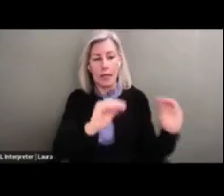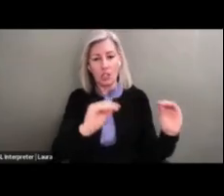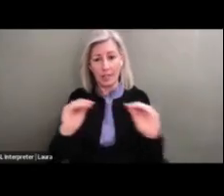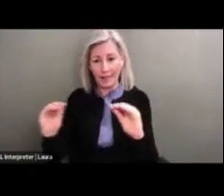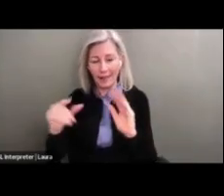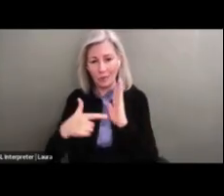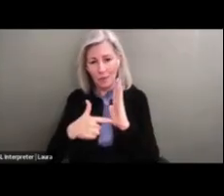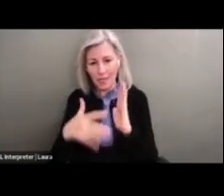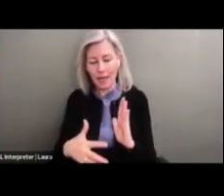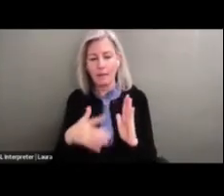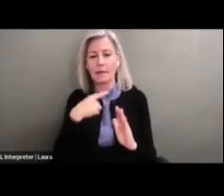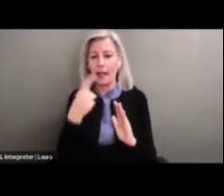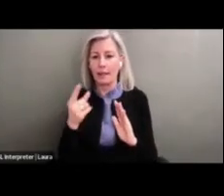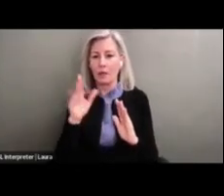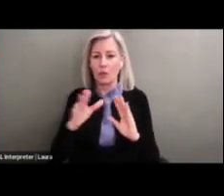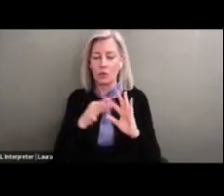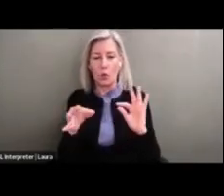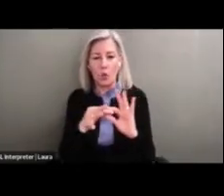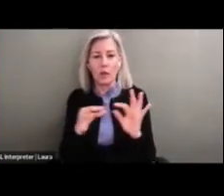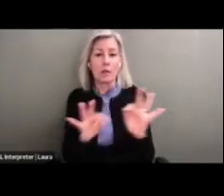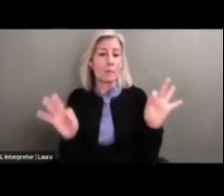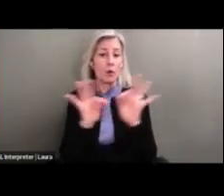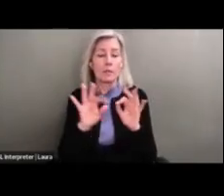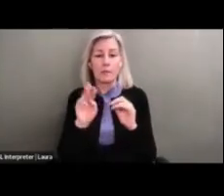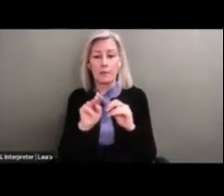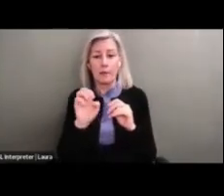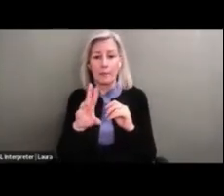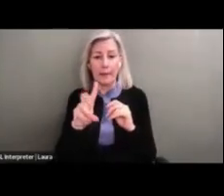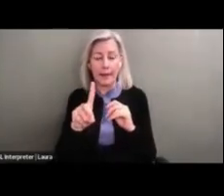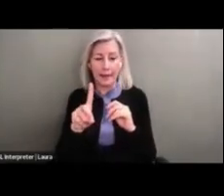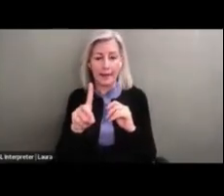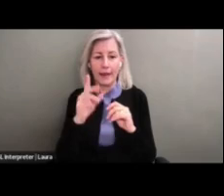Advocacy works, working with others strengthens your impacts.